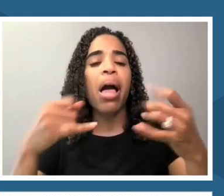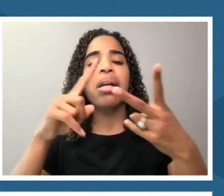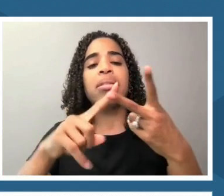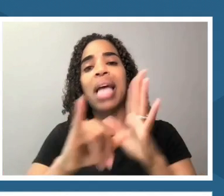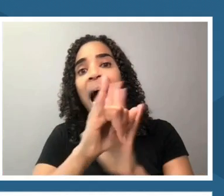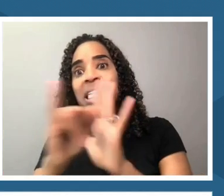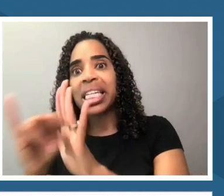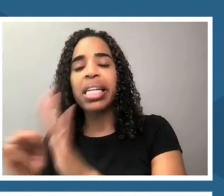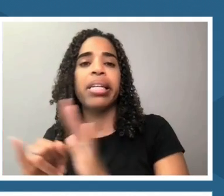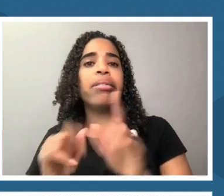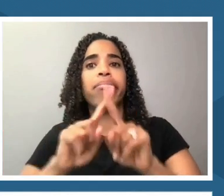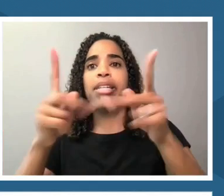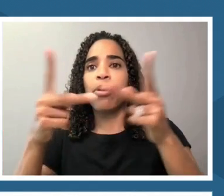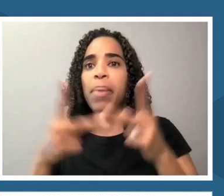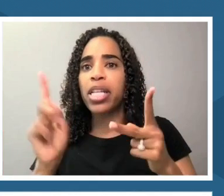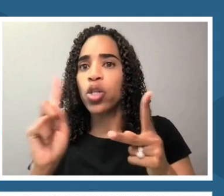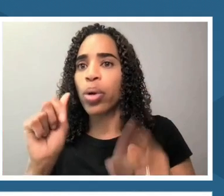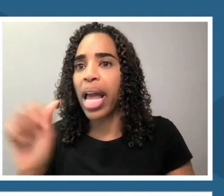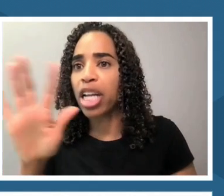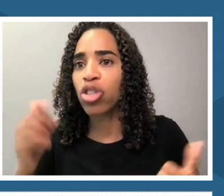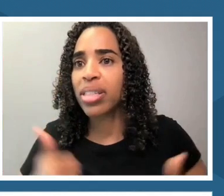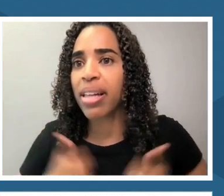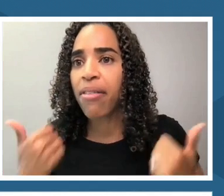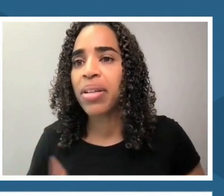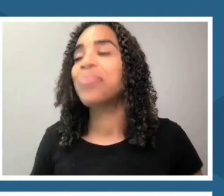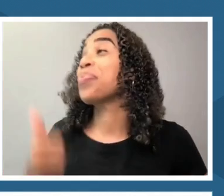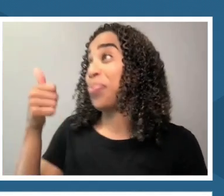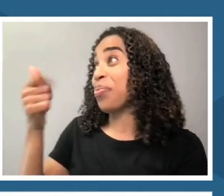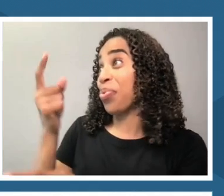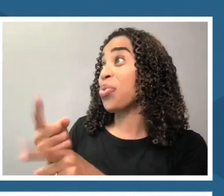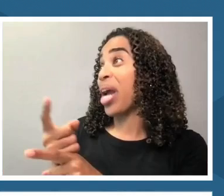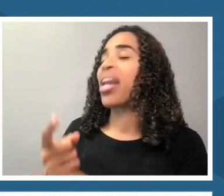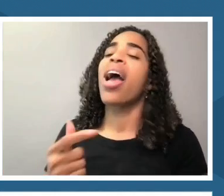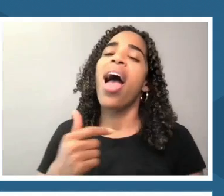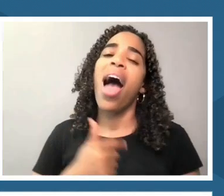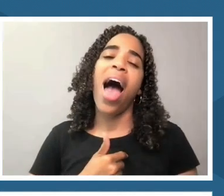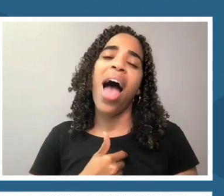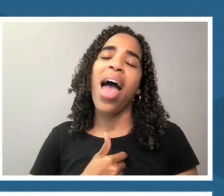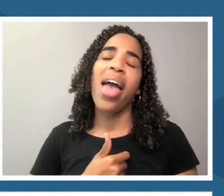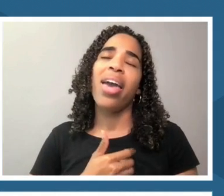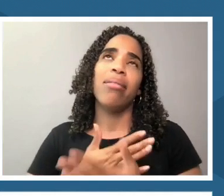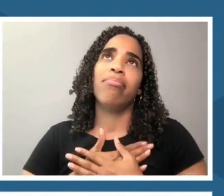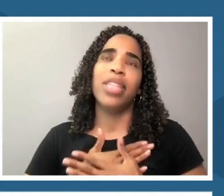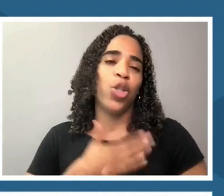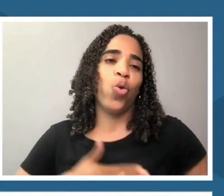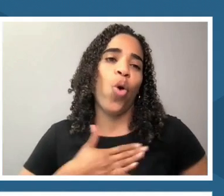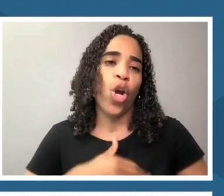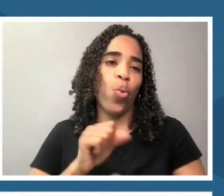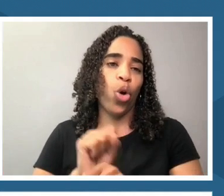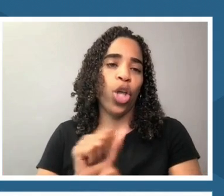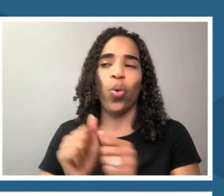uh i had the wonderful privilege of working with andrea